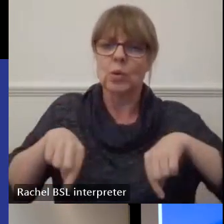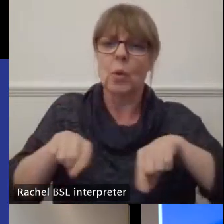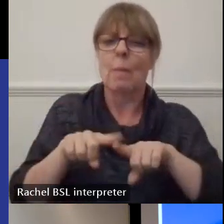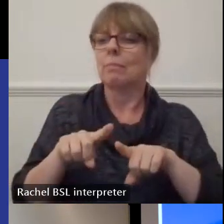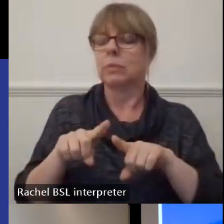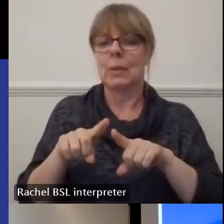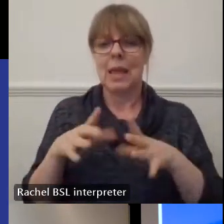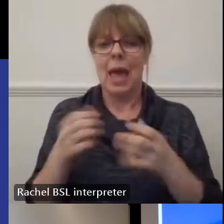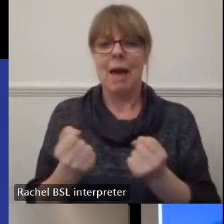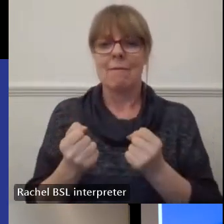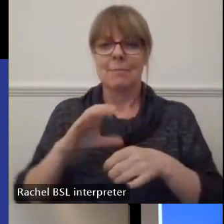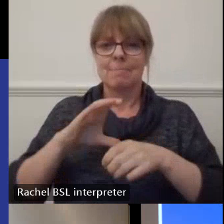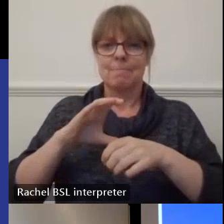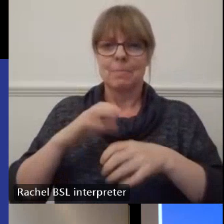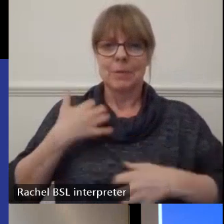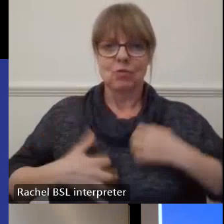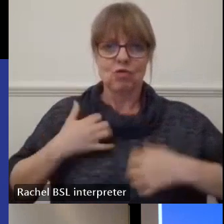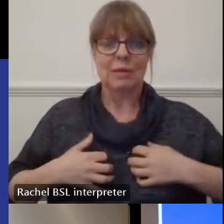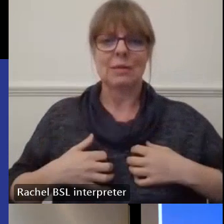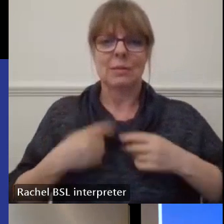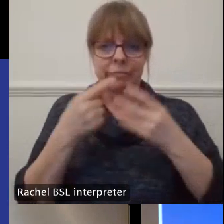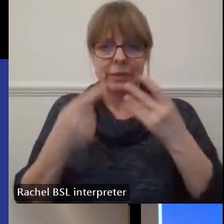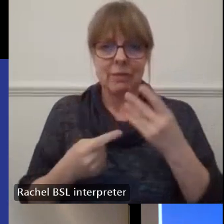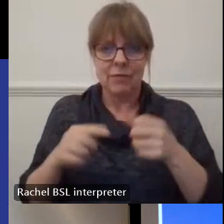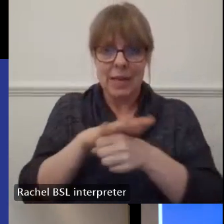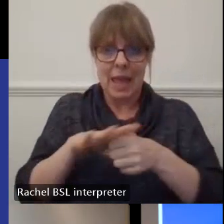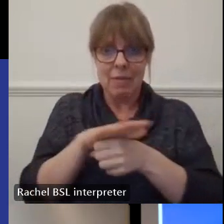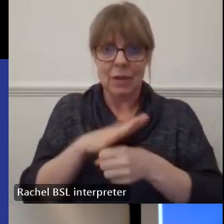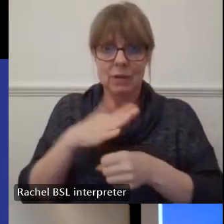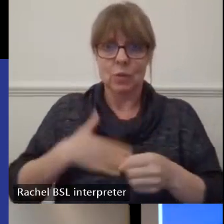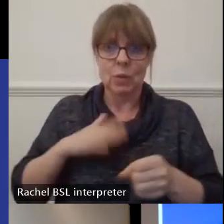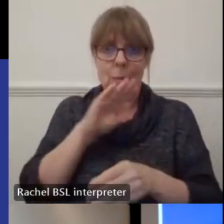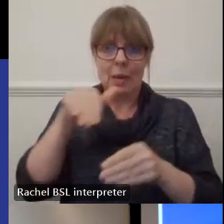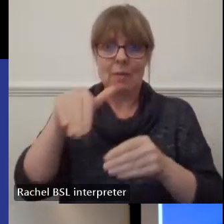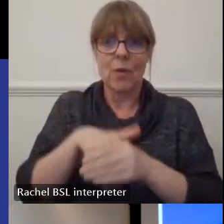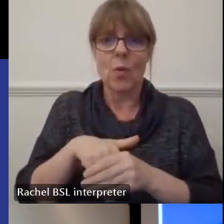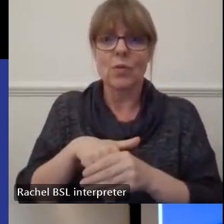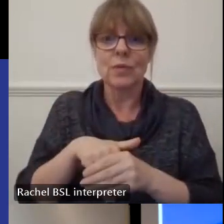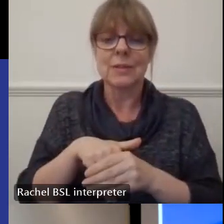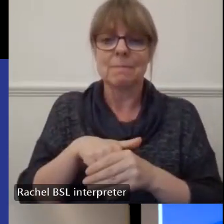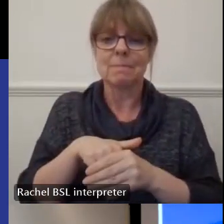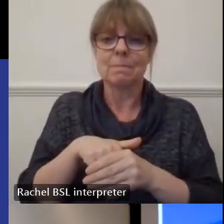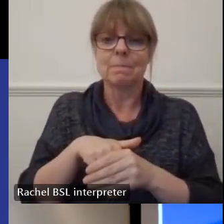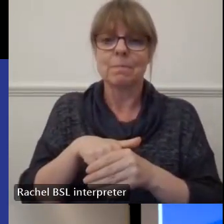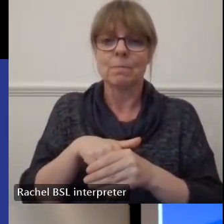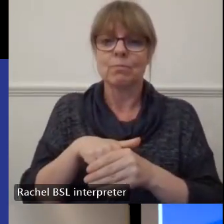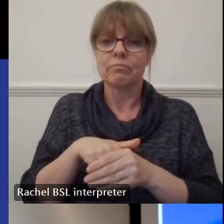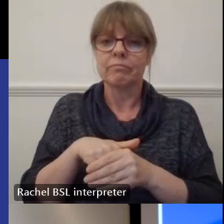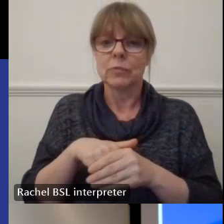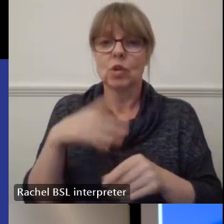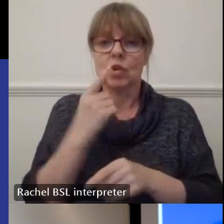So if you want your organisation to get involved in Make Your Mark, join the various committees, join the working groups.